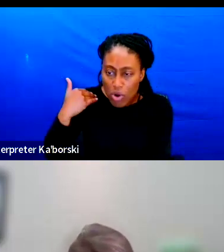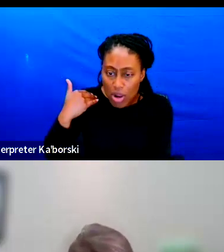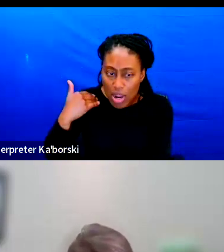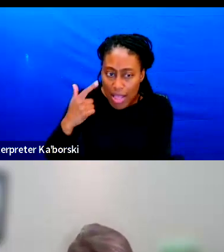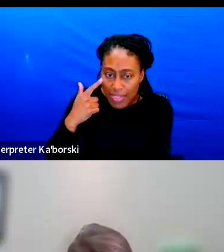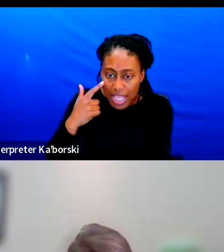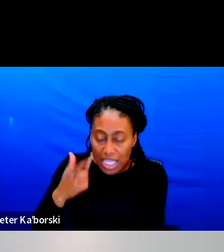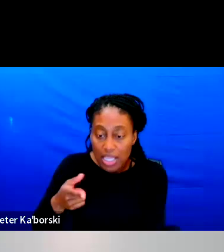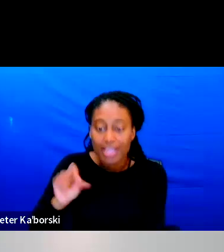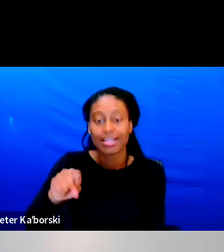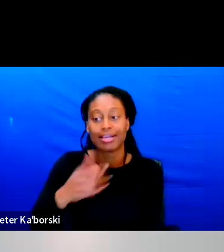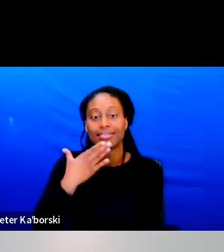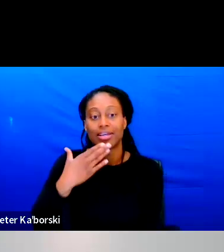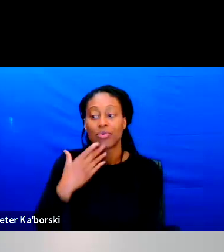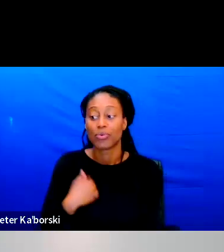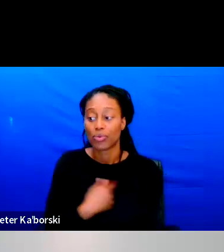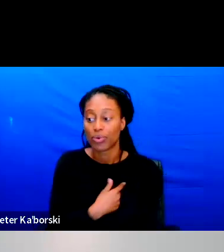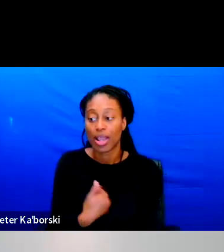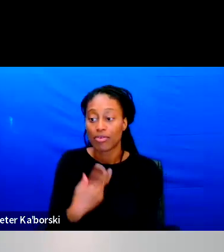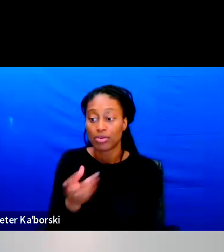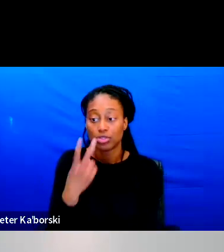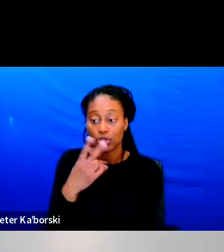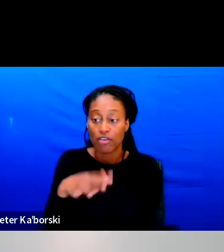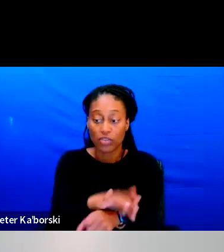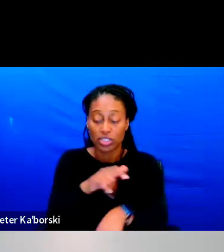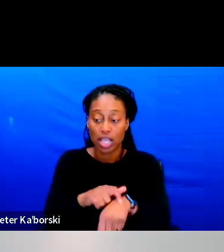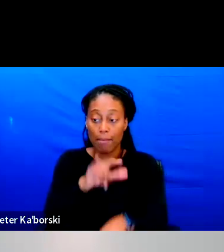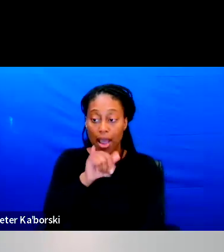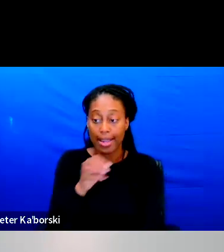Sandra McBroom: We've got 2 full time in our people at my job.